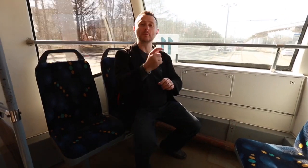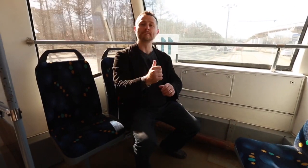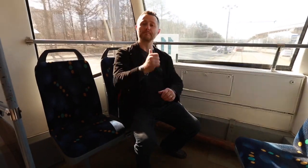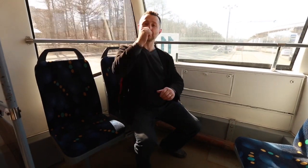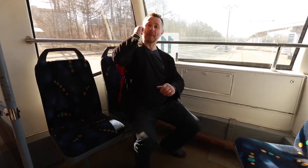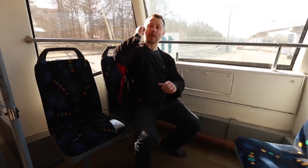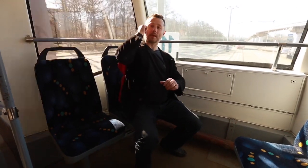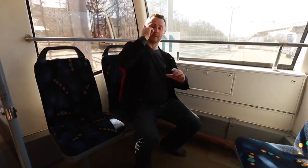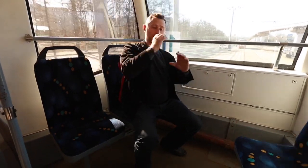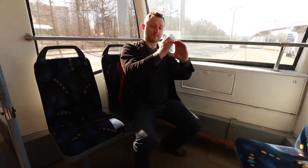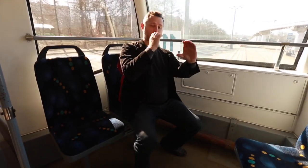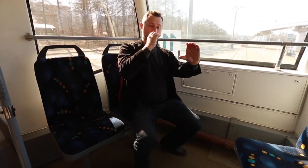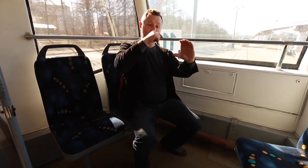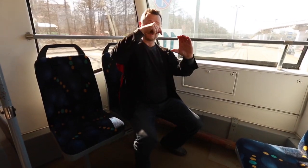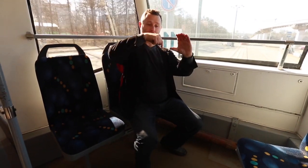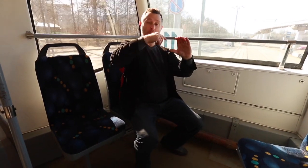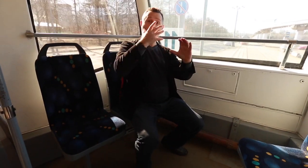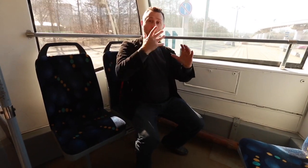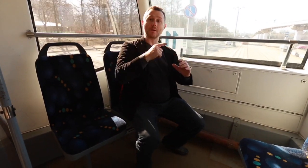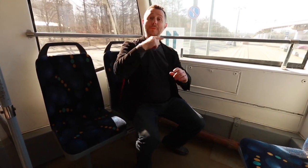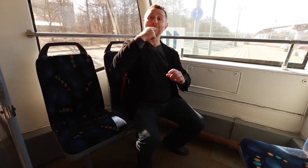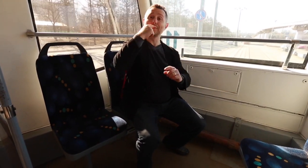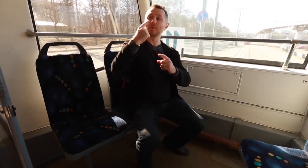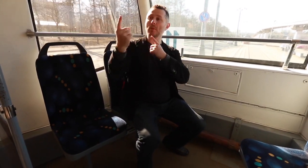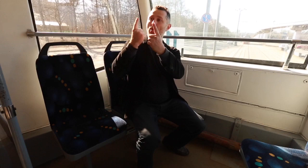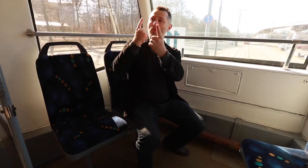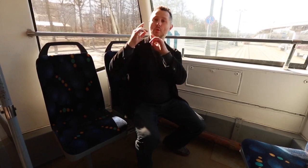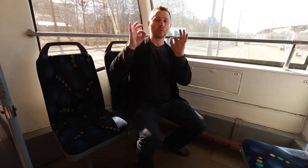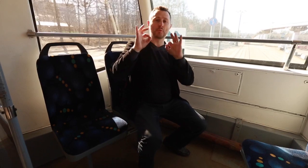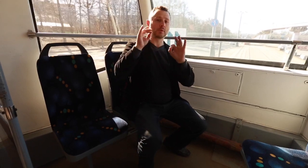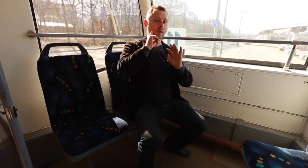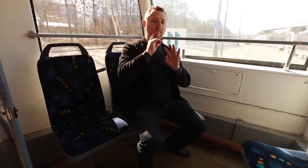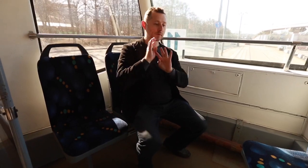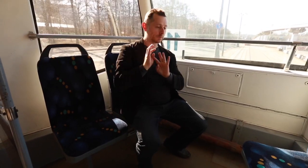Deaf people to gather in a circle in